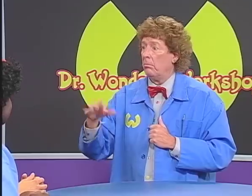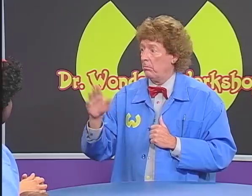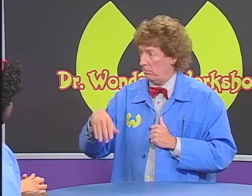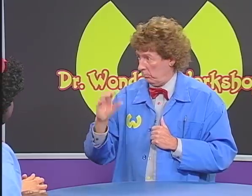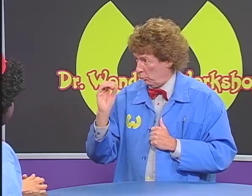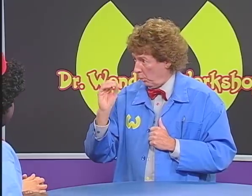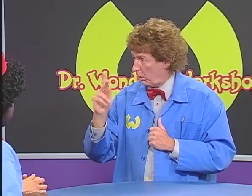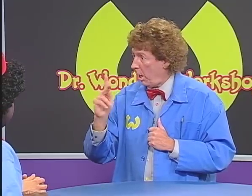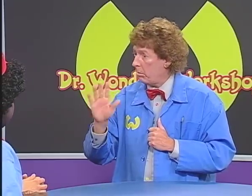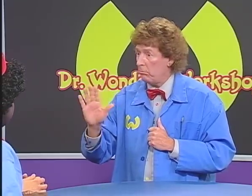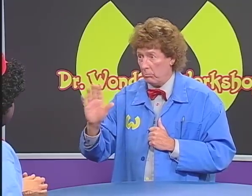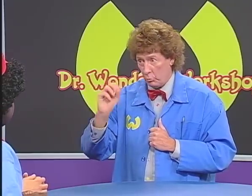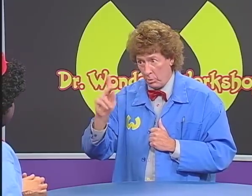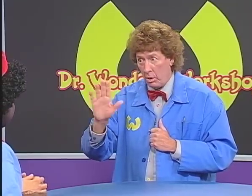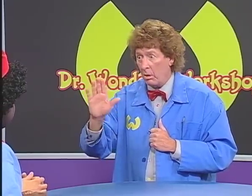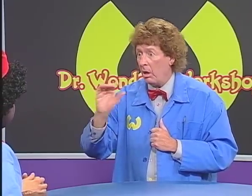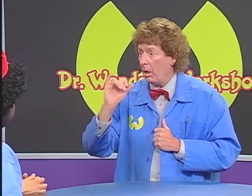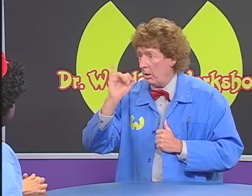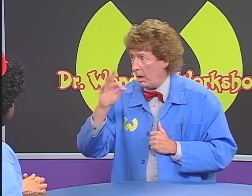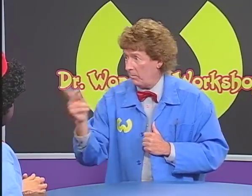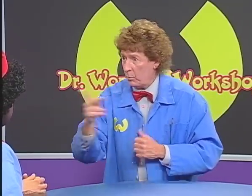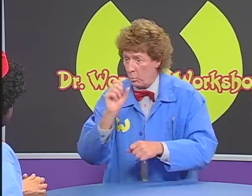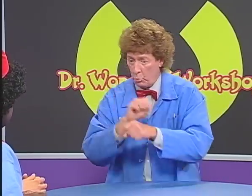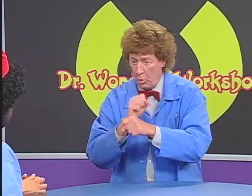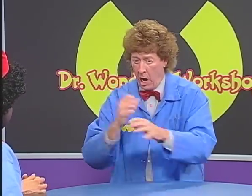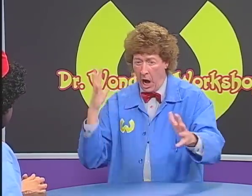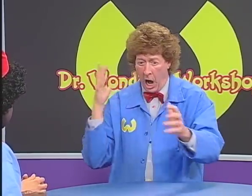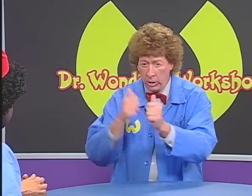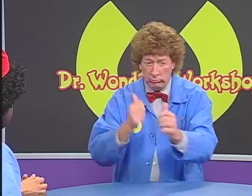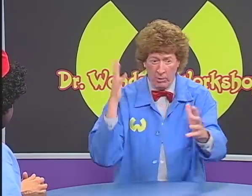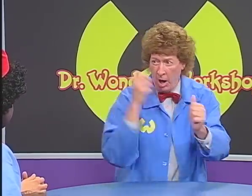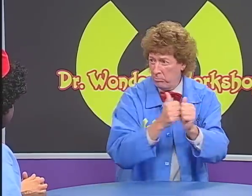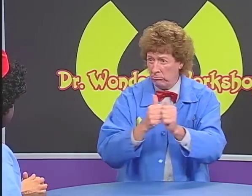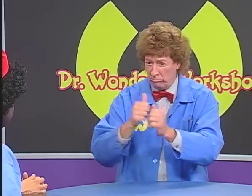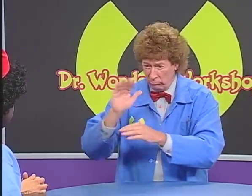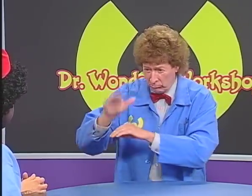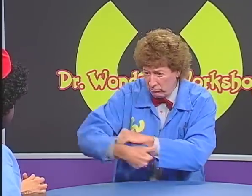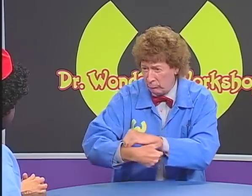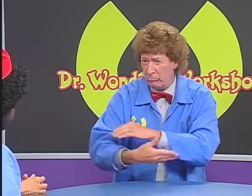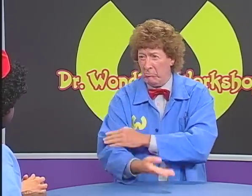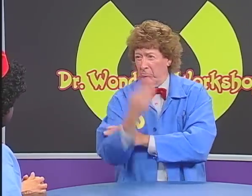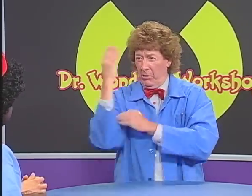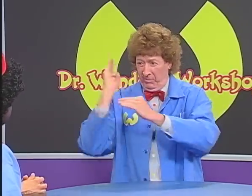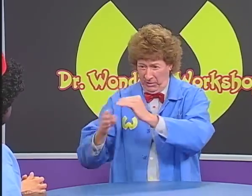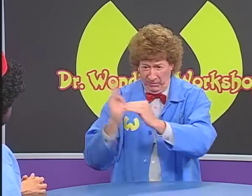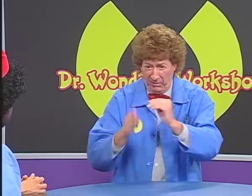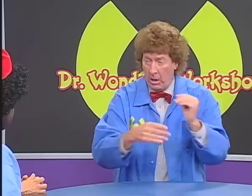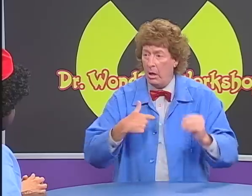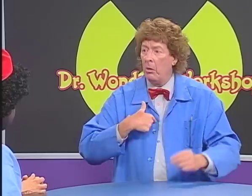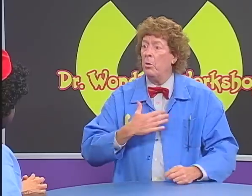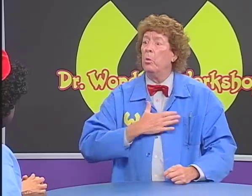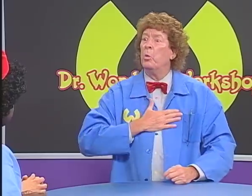OK THEN. IF YOU TWO CAN GET YOUR WORK CAUGHT UP TONIGHT AND TOMORROW, AND GET ALL FINISHED,